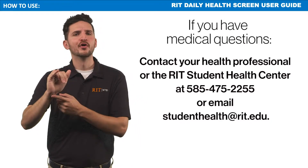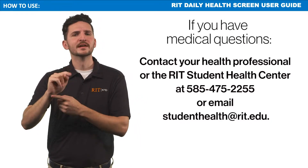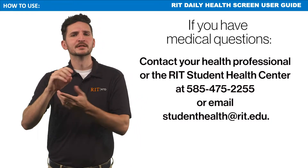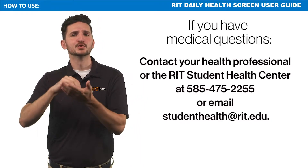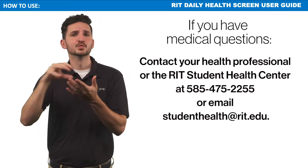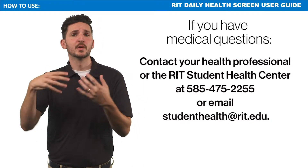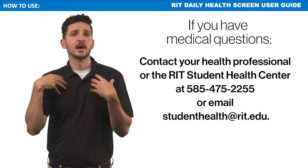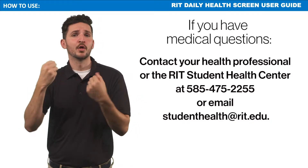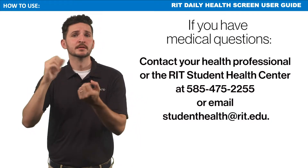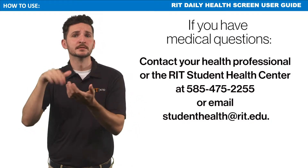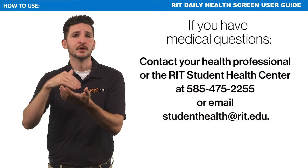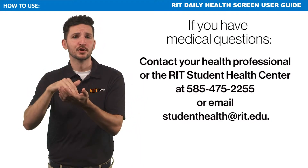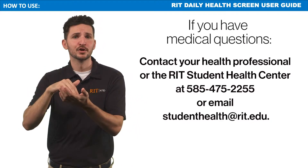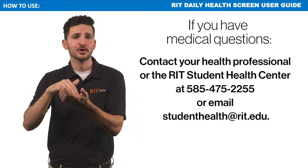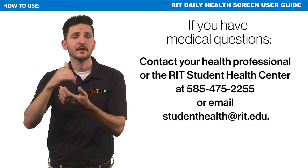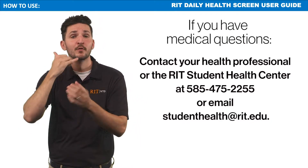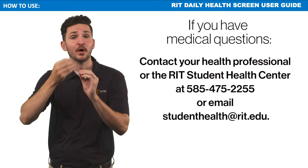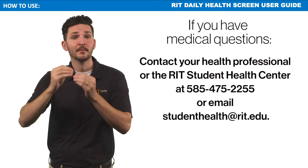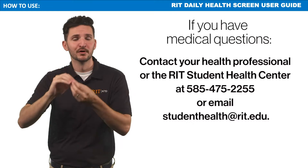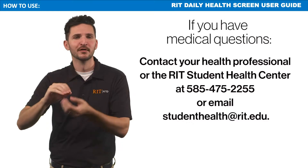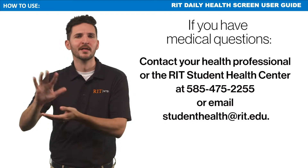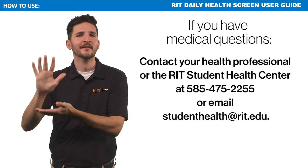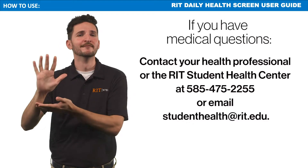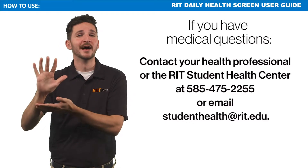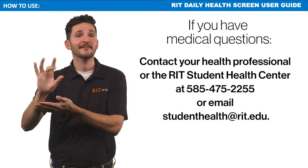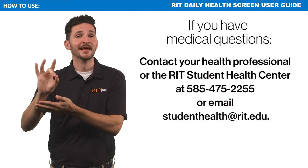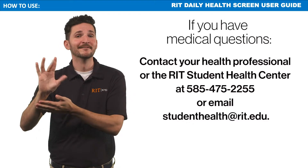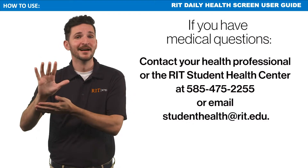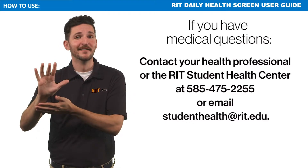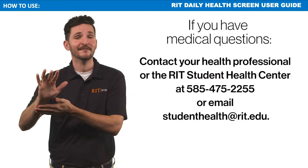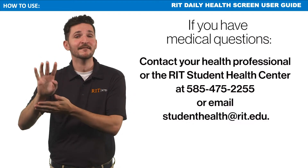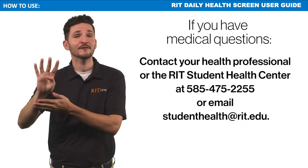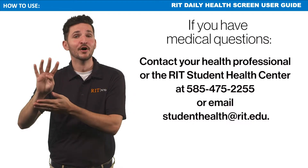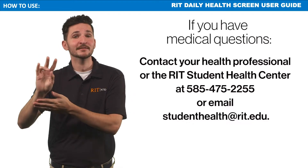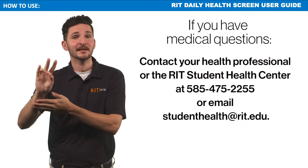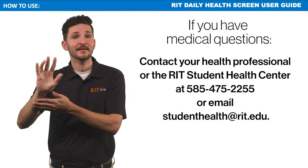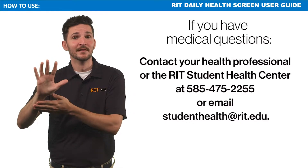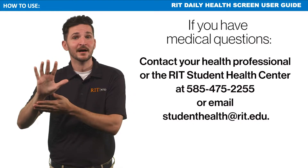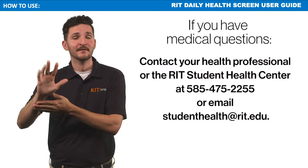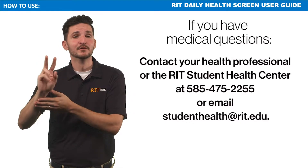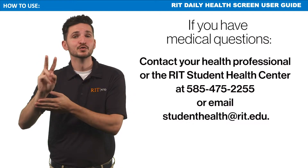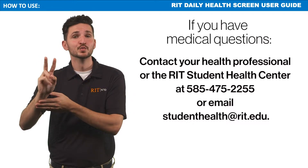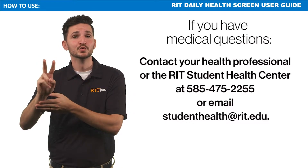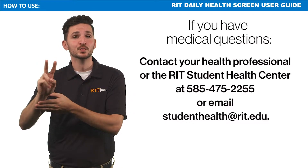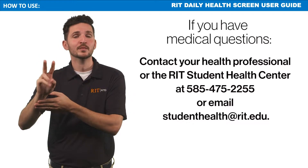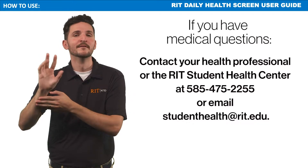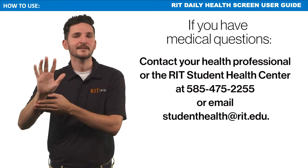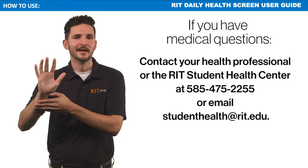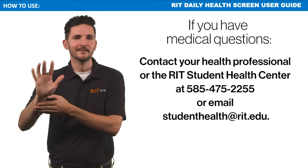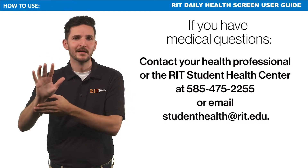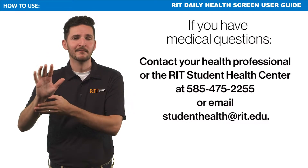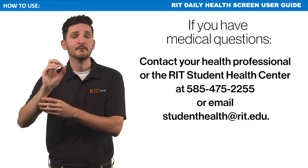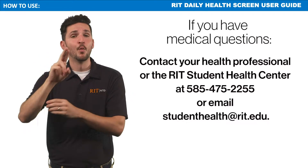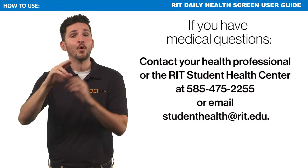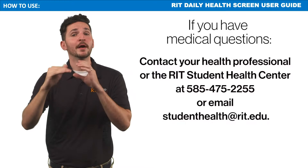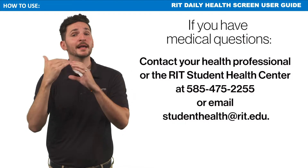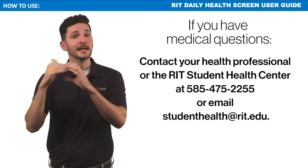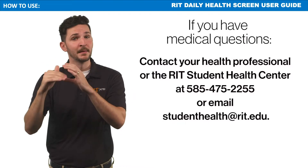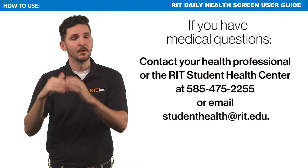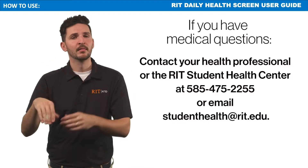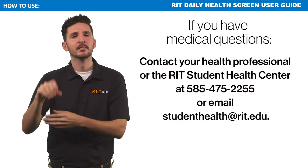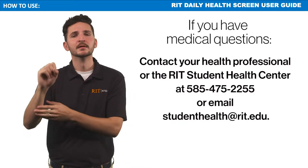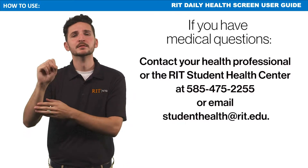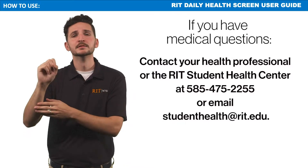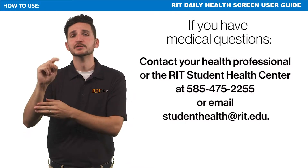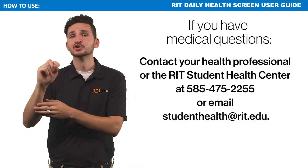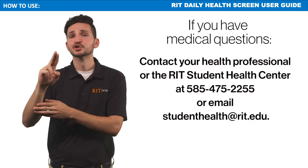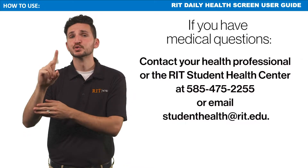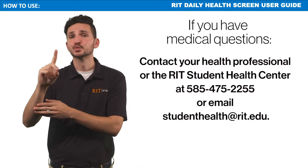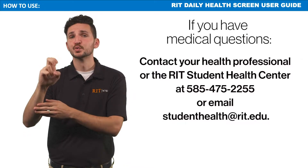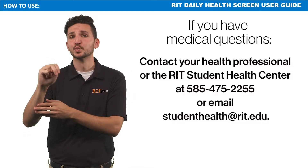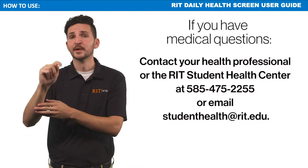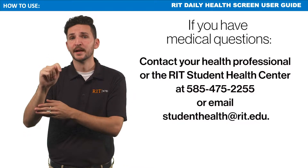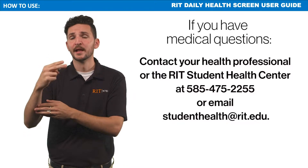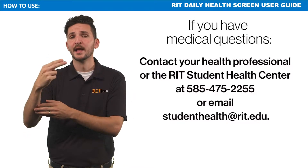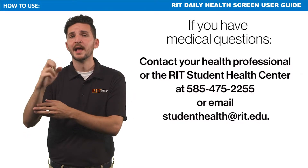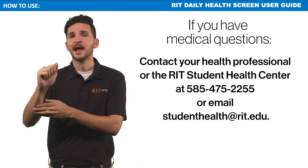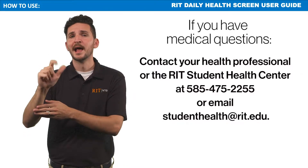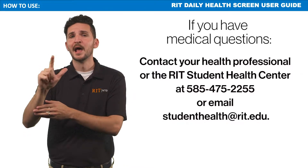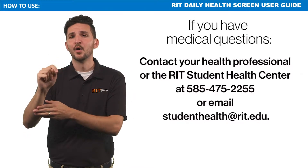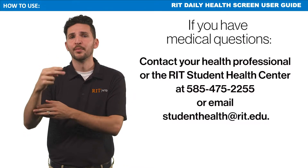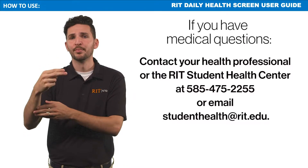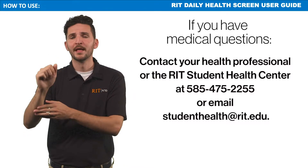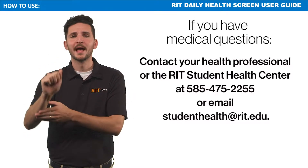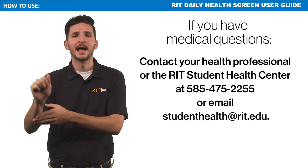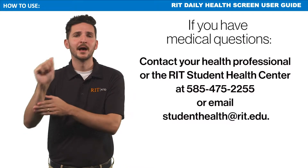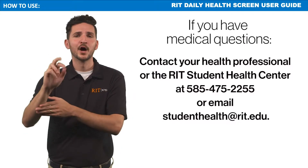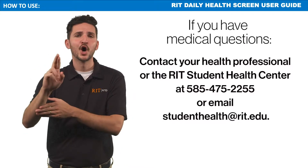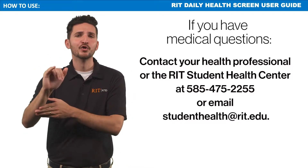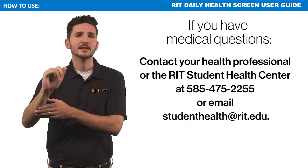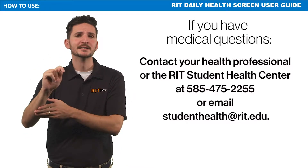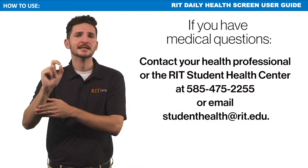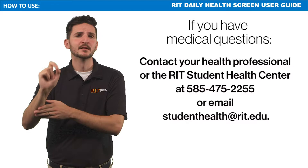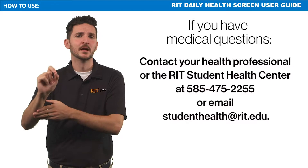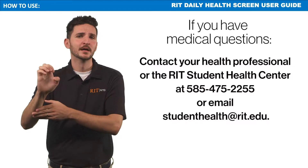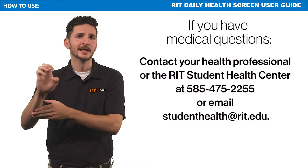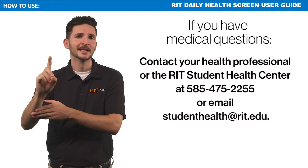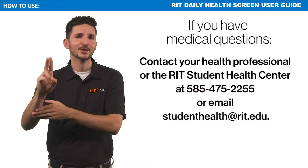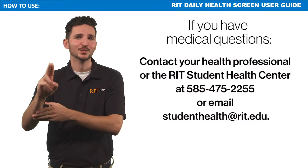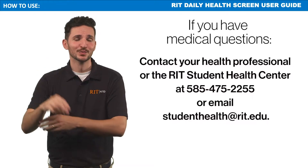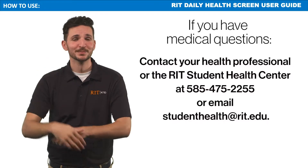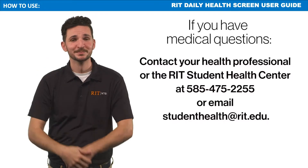or the RIT Student Health Center at 585-475-2255 or email studenthealth@rit.edu.